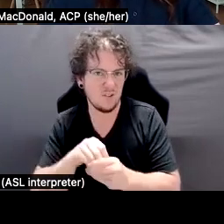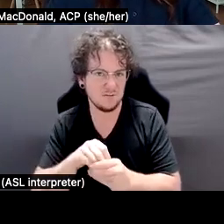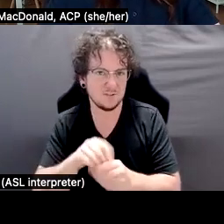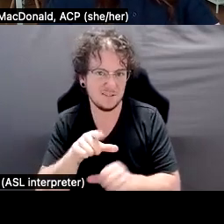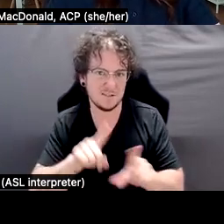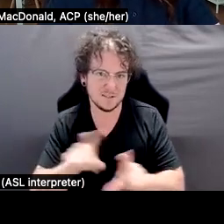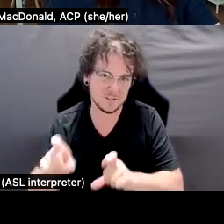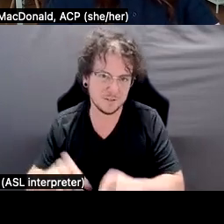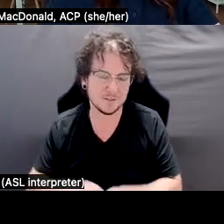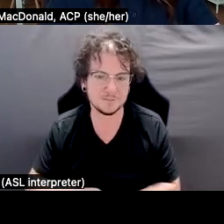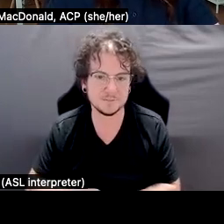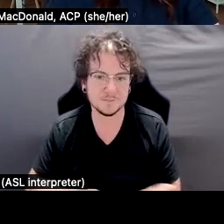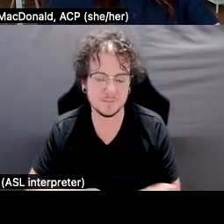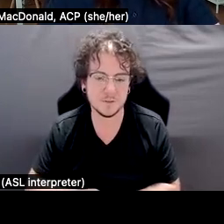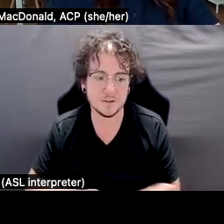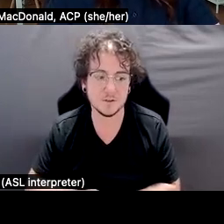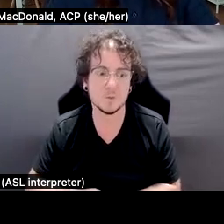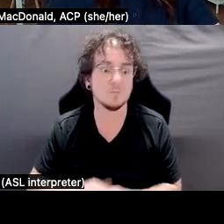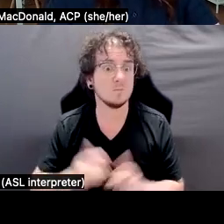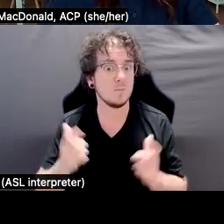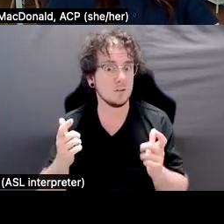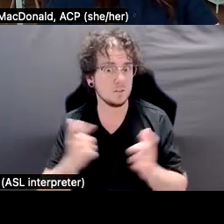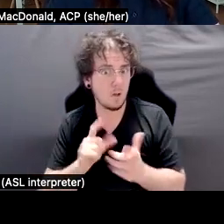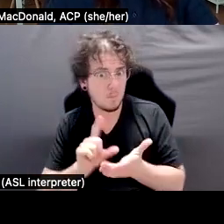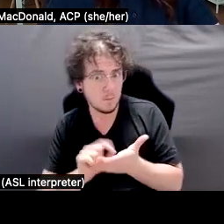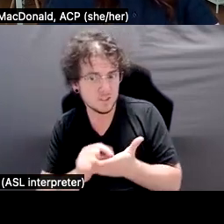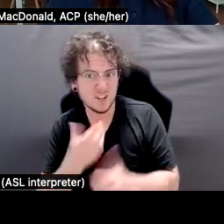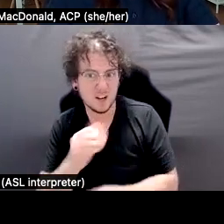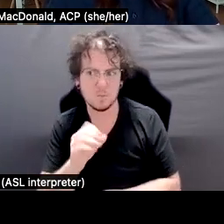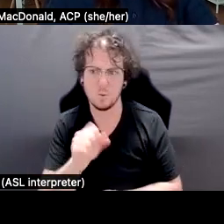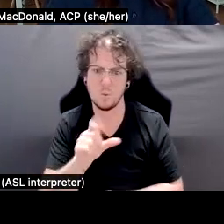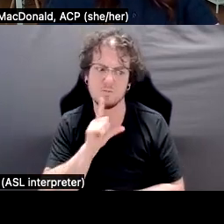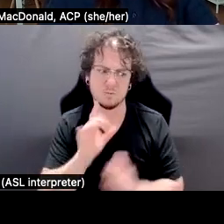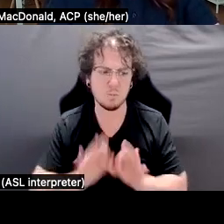presses are the backbone of Canadian publishing, they publish so much great Canadian literature,